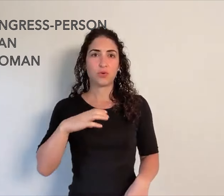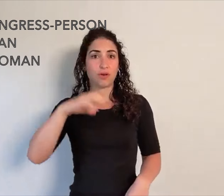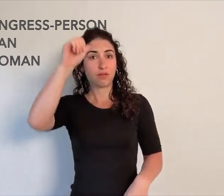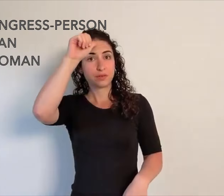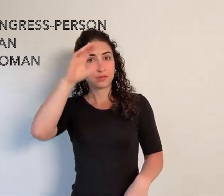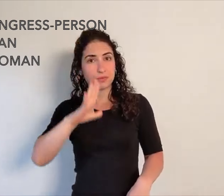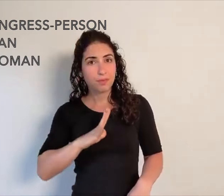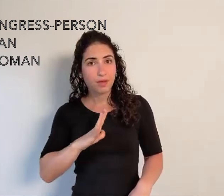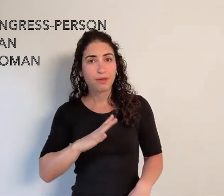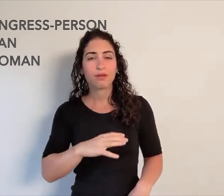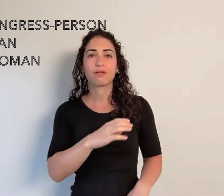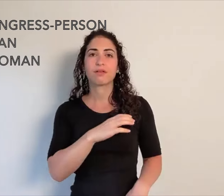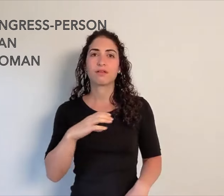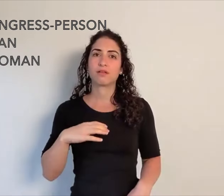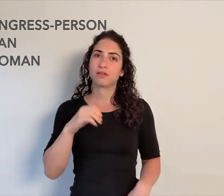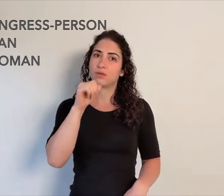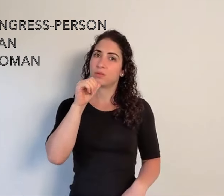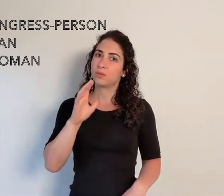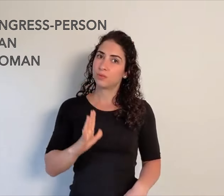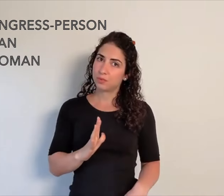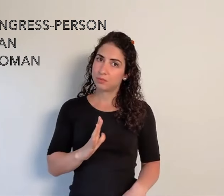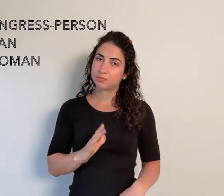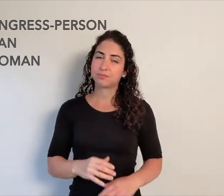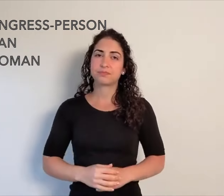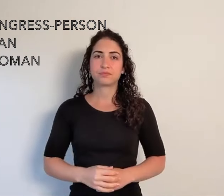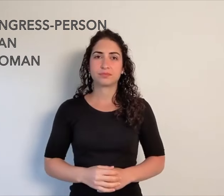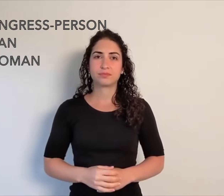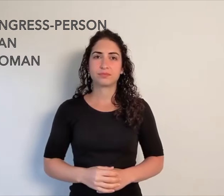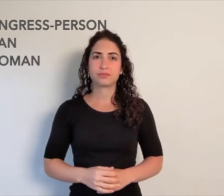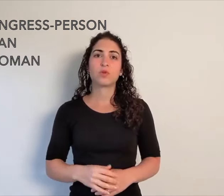CONGRESSMAN, CONGRESSWOMAN